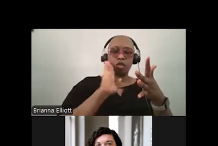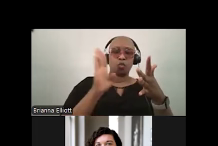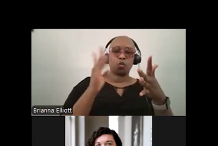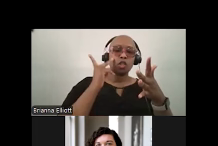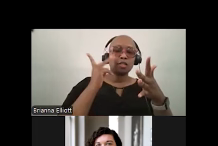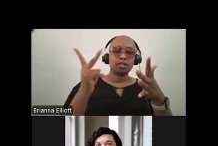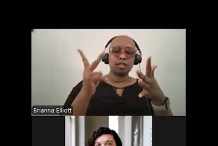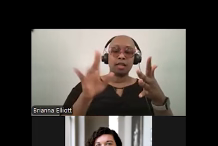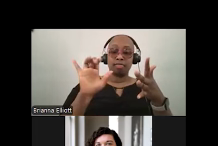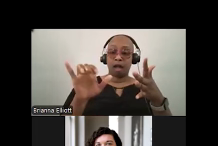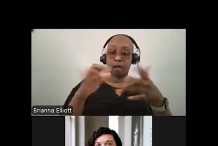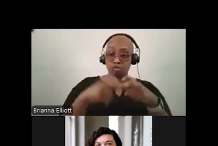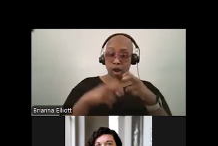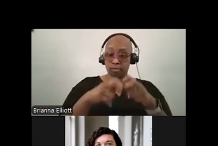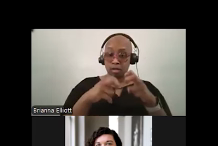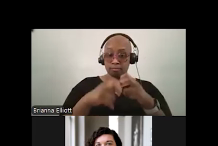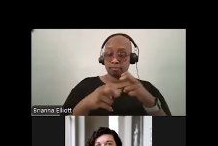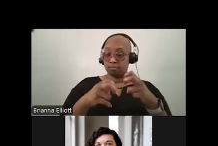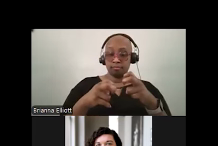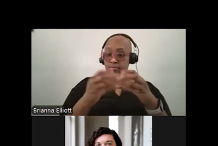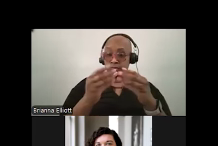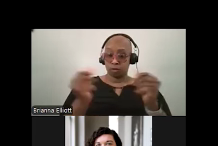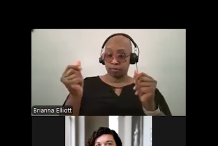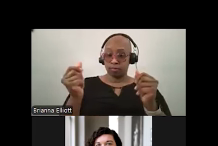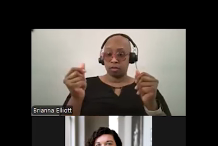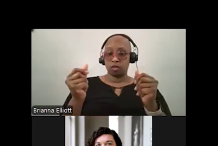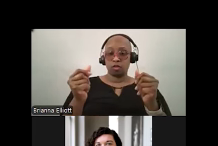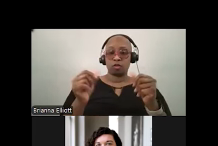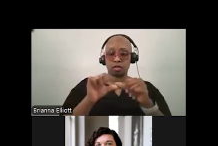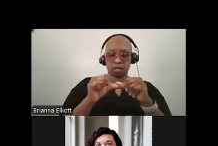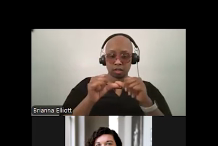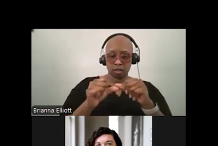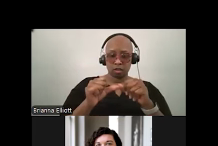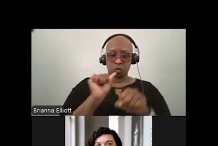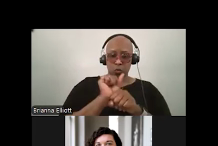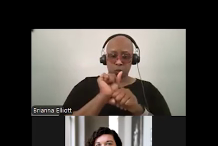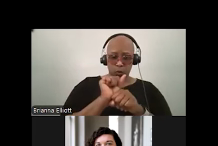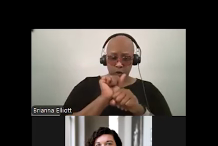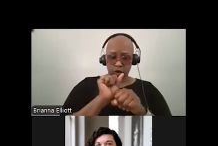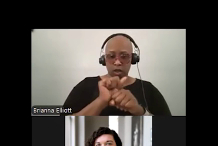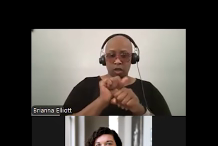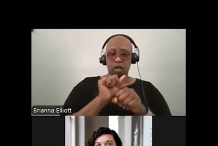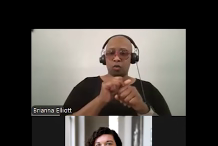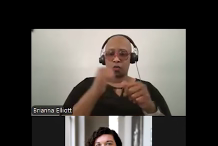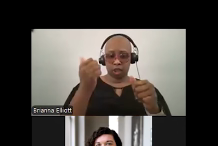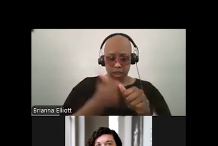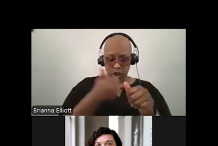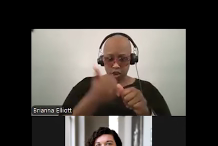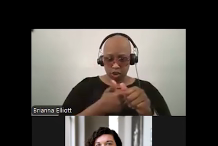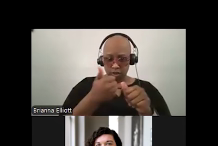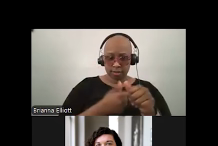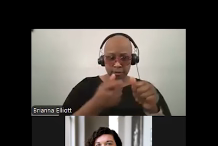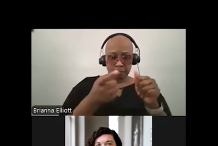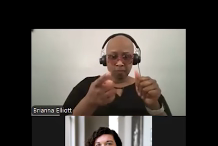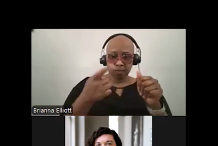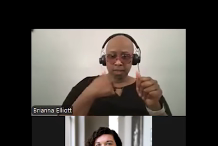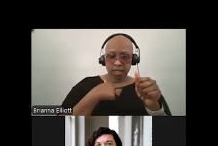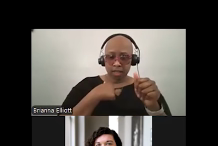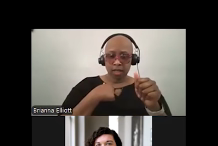disappears. So, let's keep working through these issues. The next one is exclusive use of color.